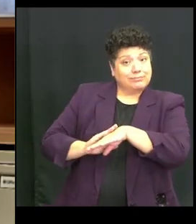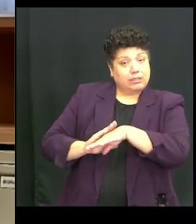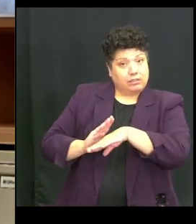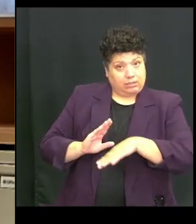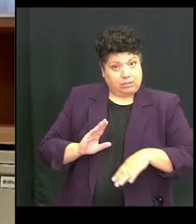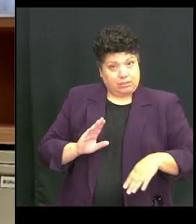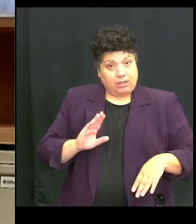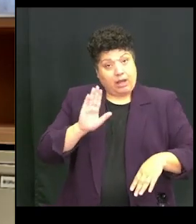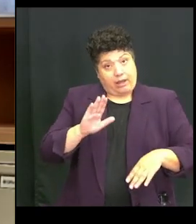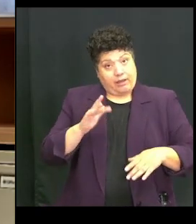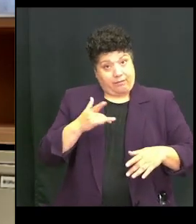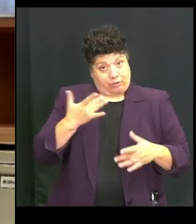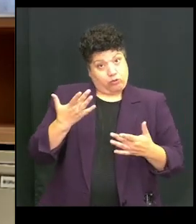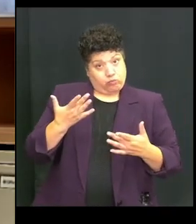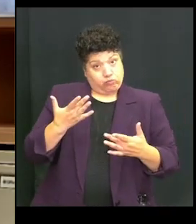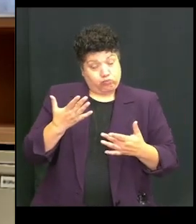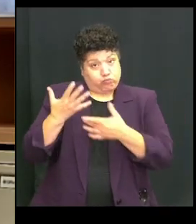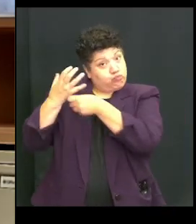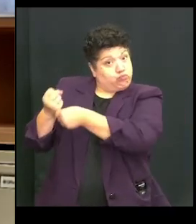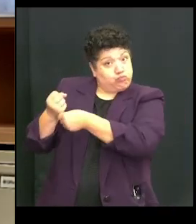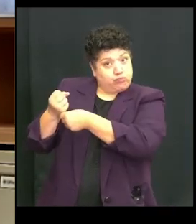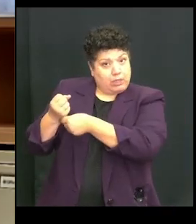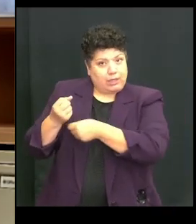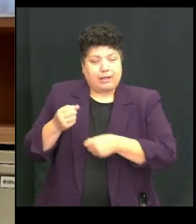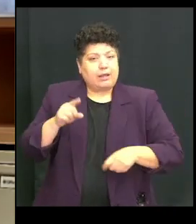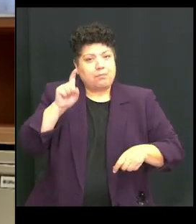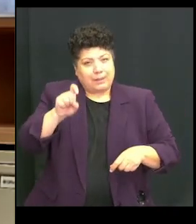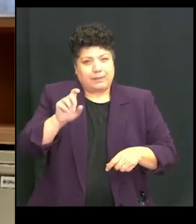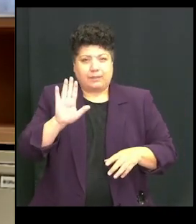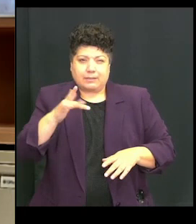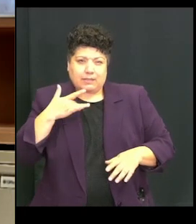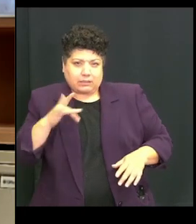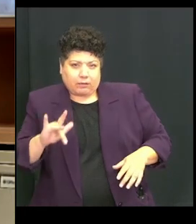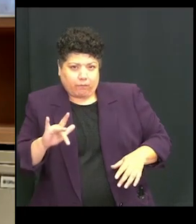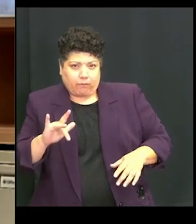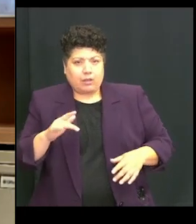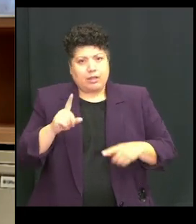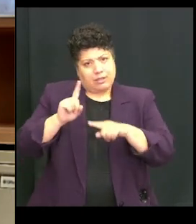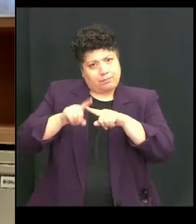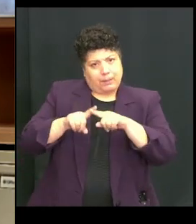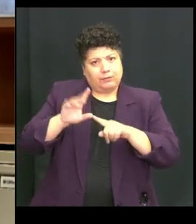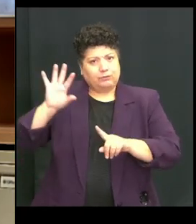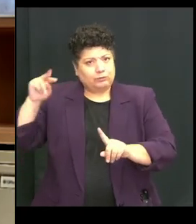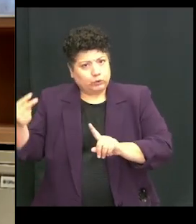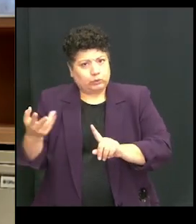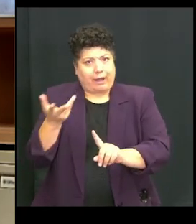So, some sensitivity is called for when normative value based questions are at play,